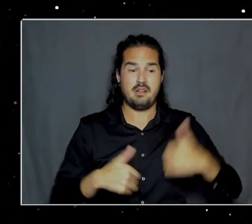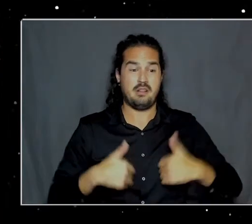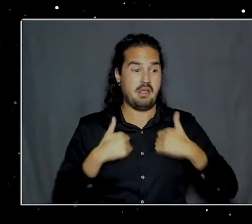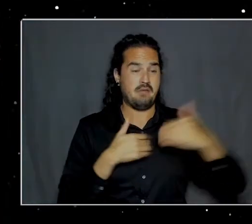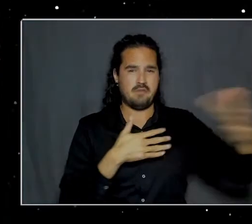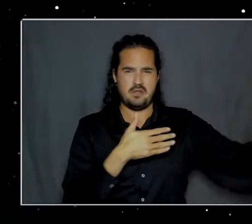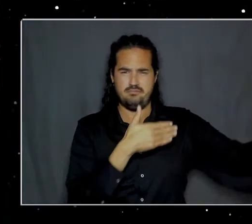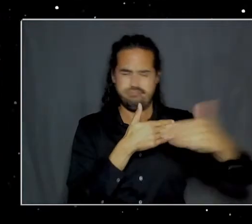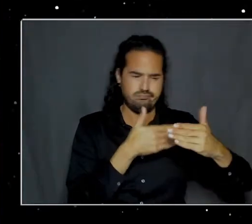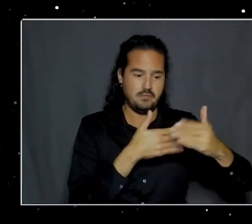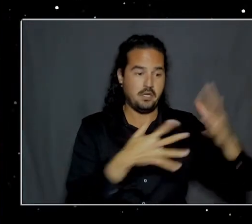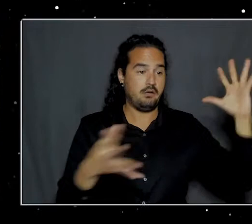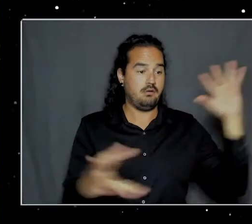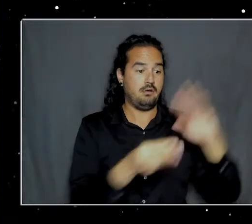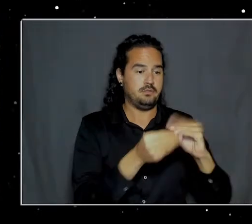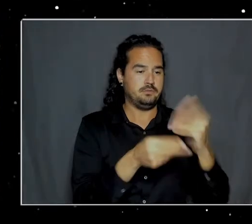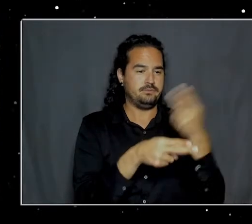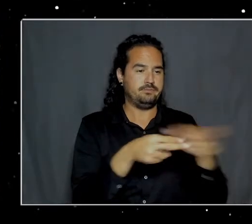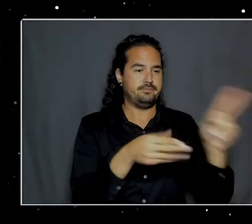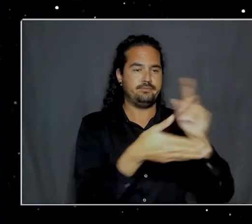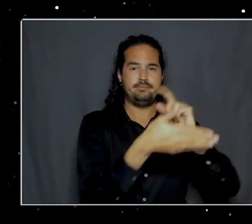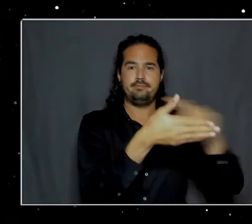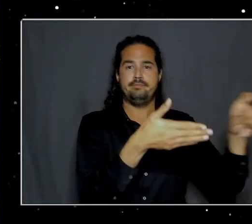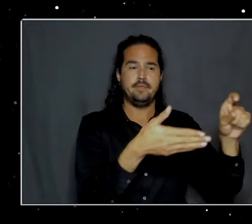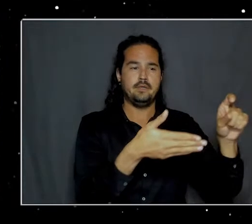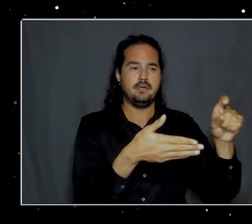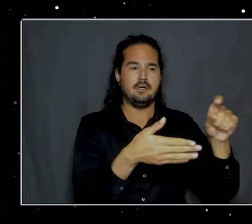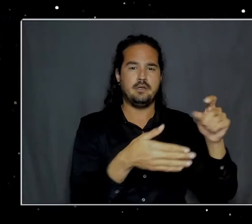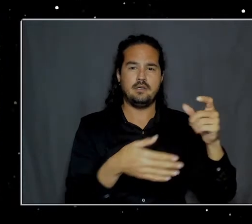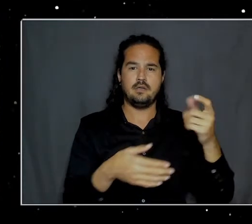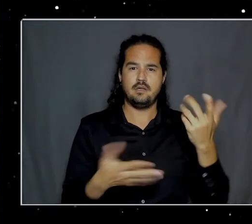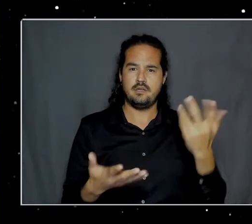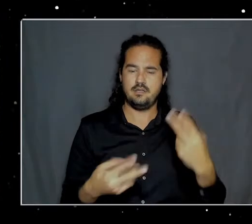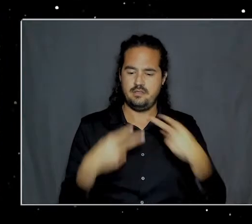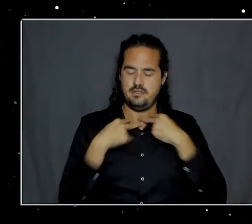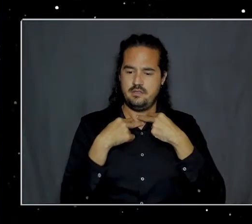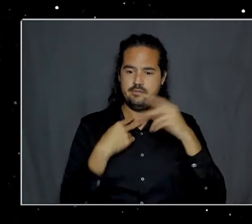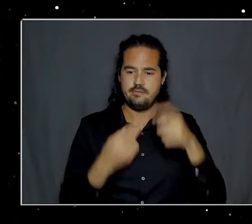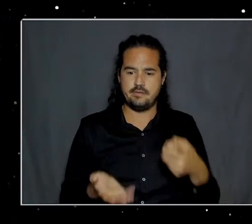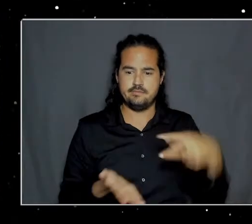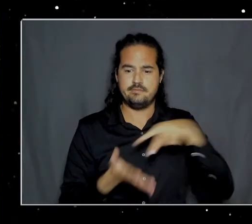SO THAT AS MY PARENTS PLAN MY